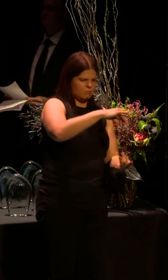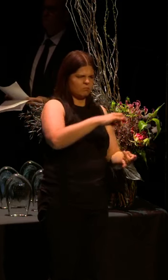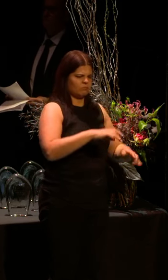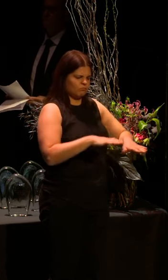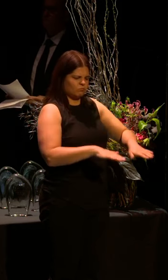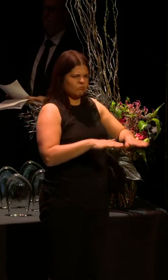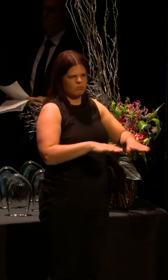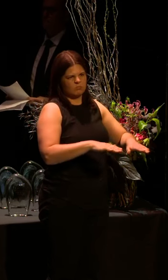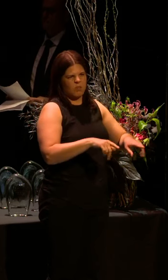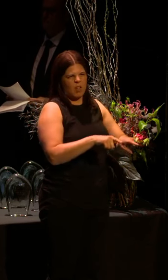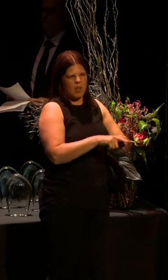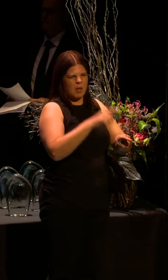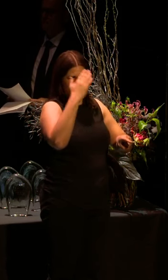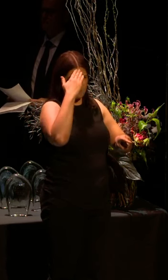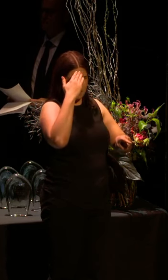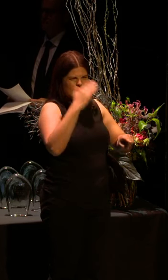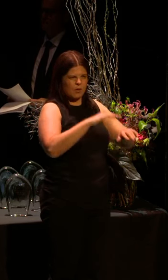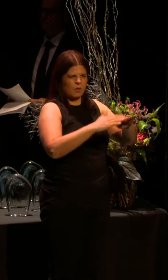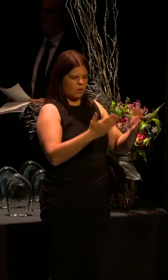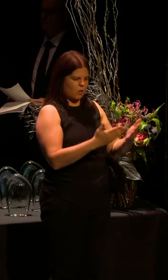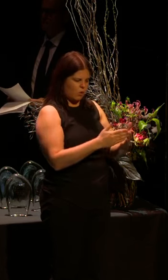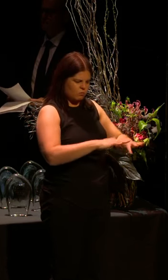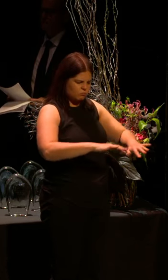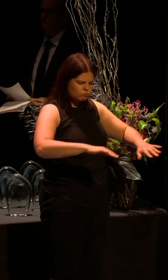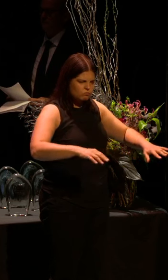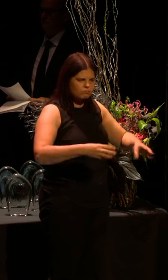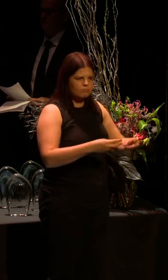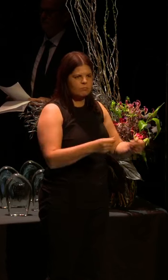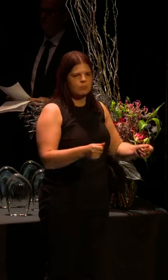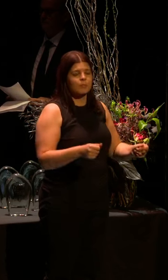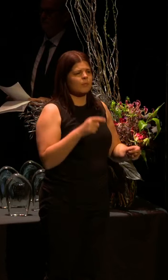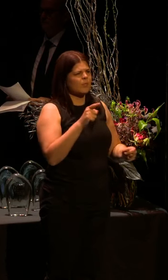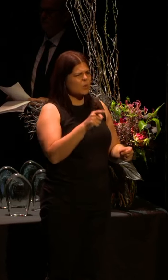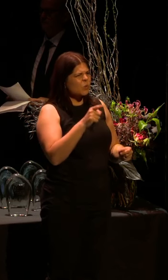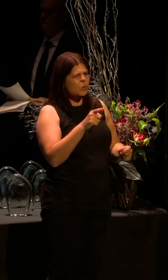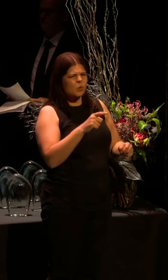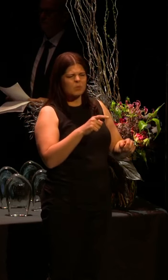And whenever you travel across this beautiful continent of ours,